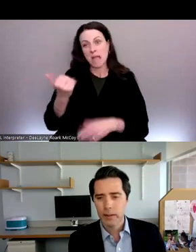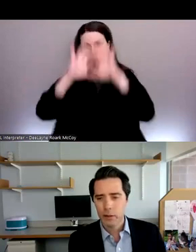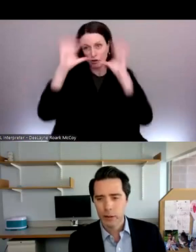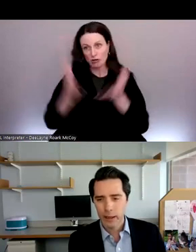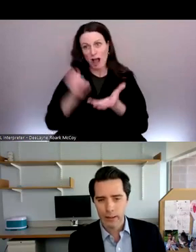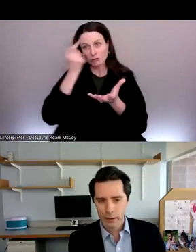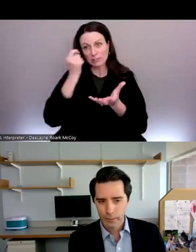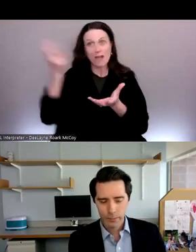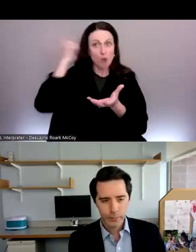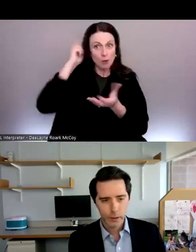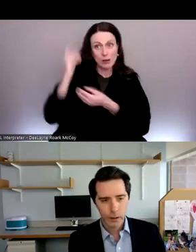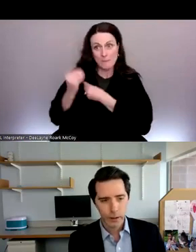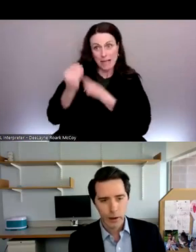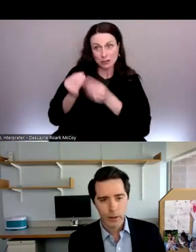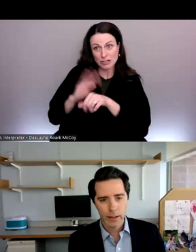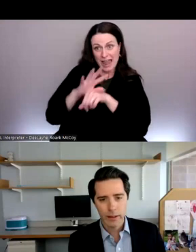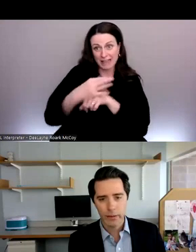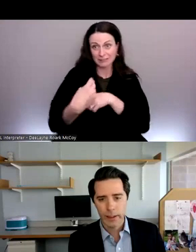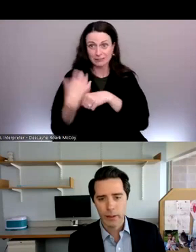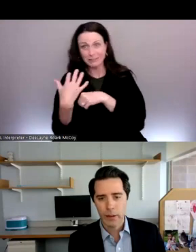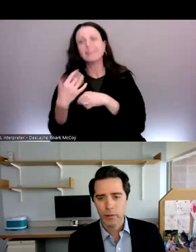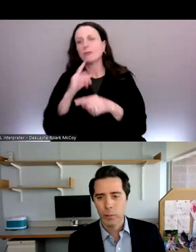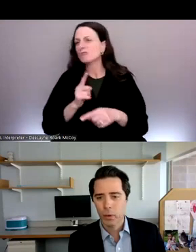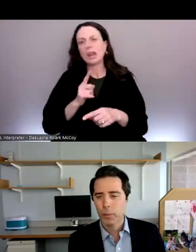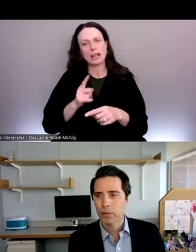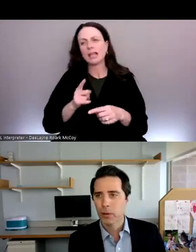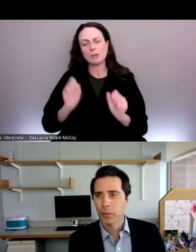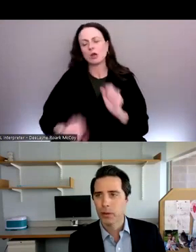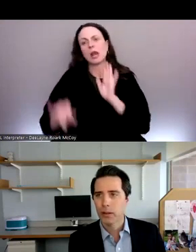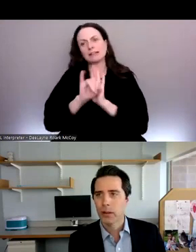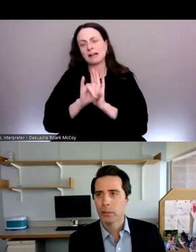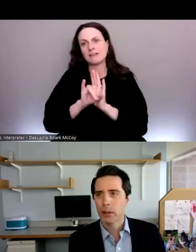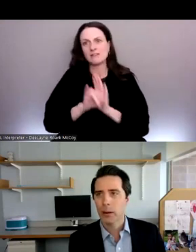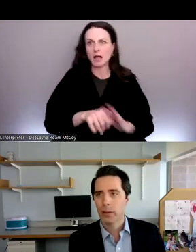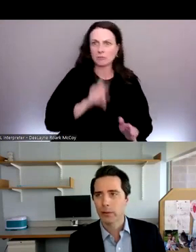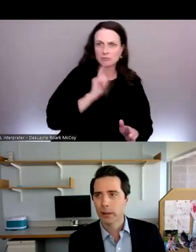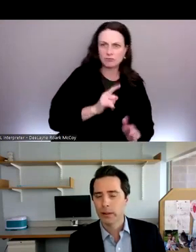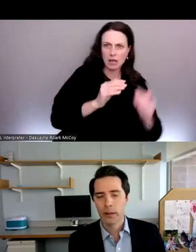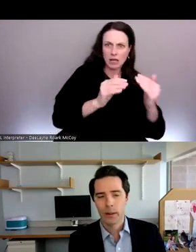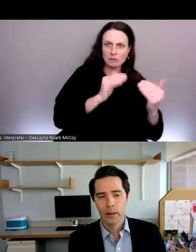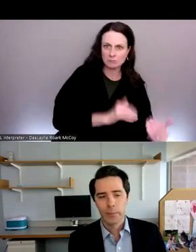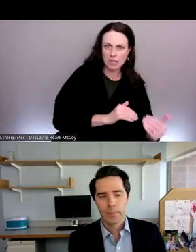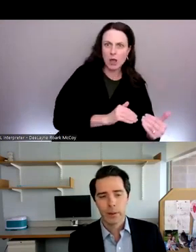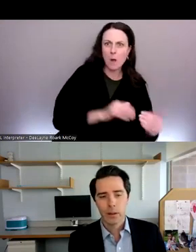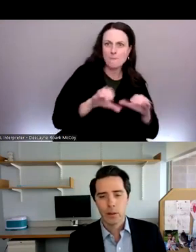genetics could allow us identification